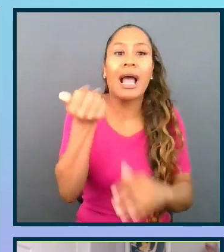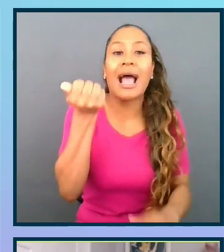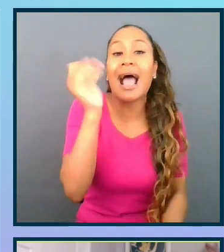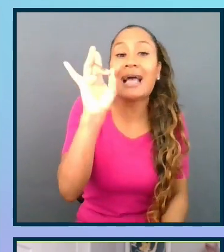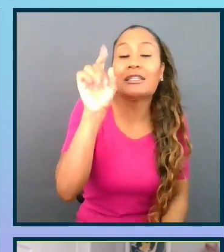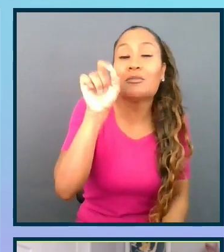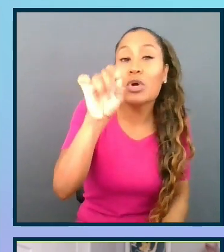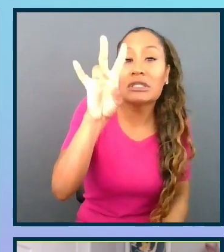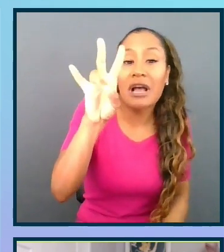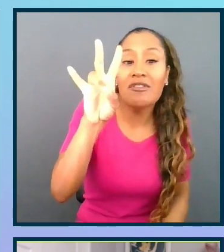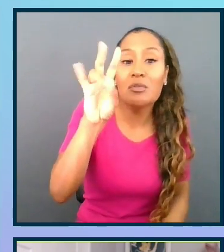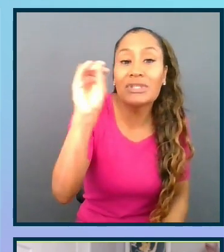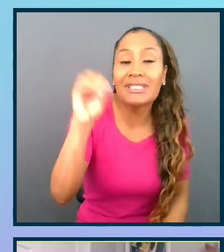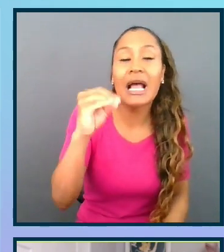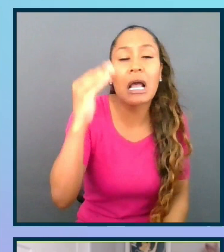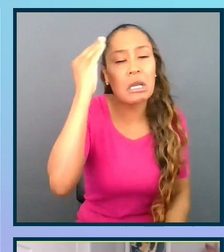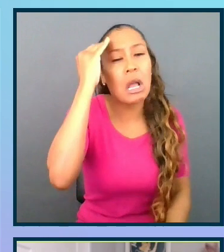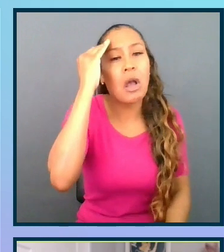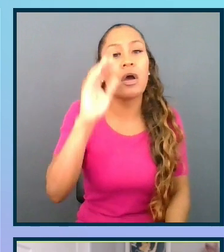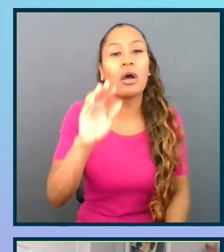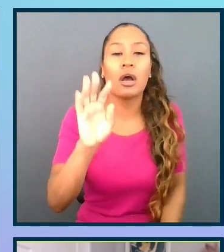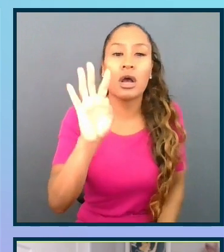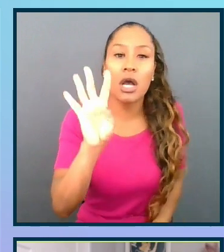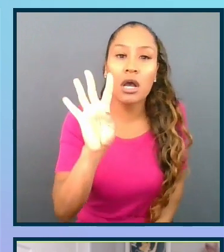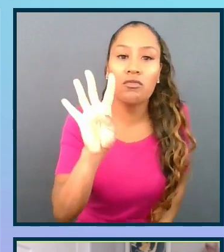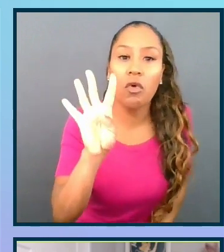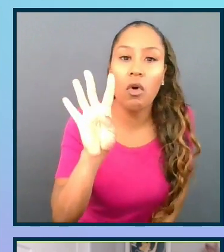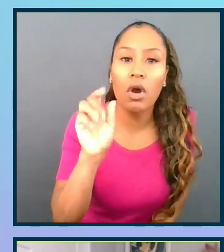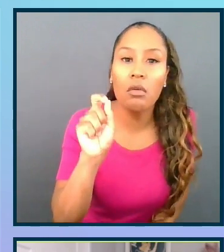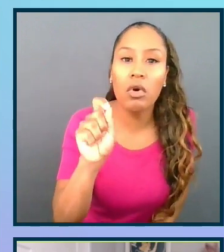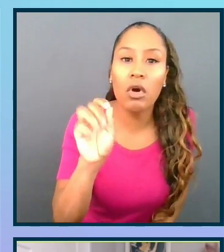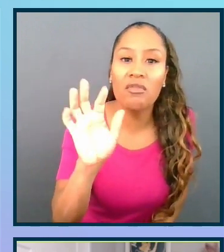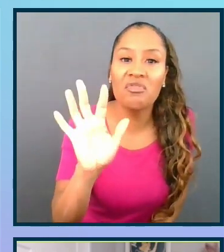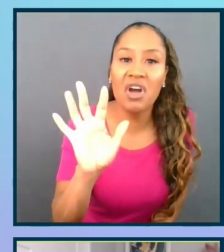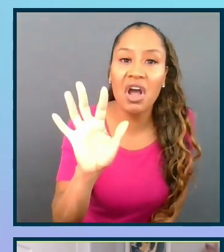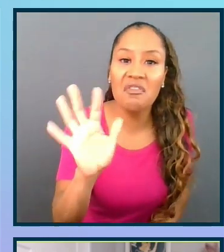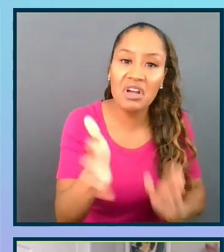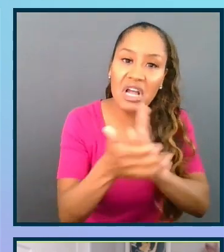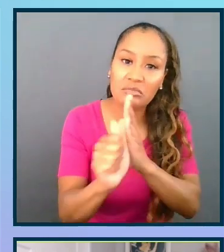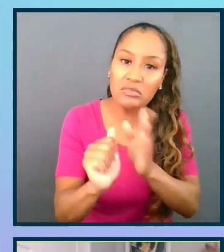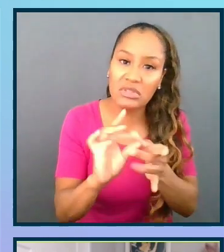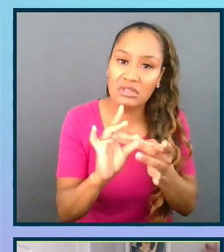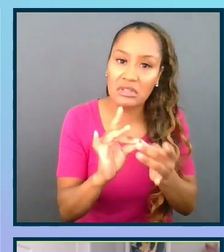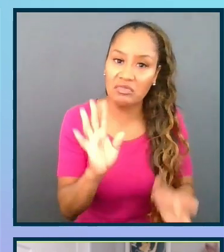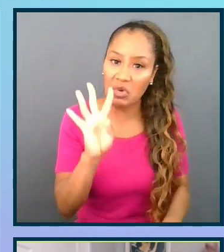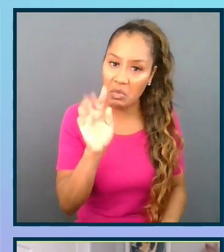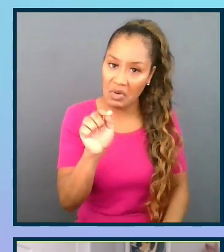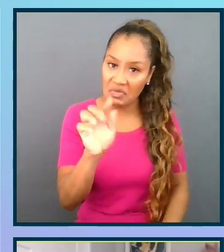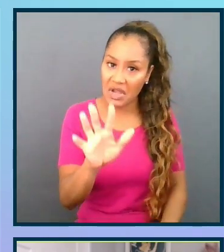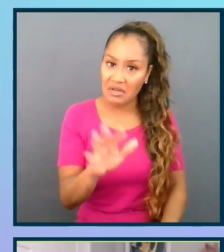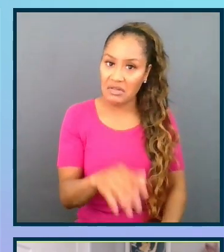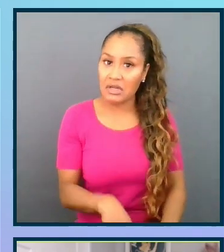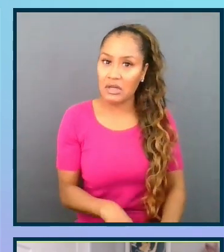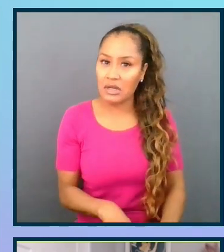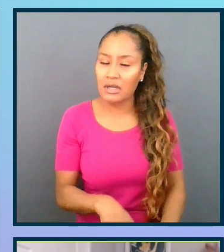while only 4.5% said they were experts. Now, keep in mind that folks